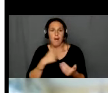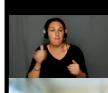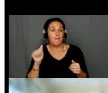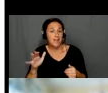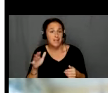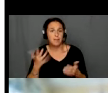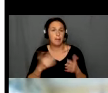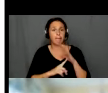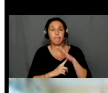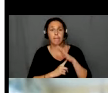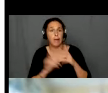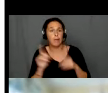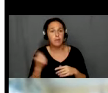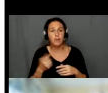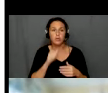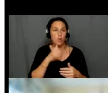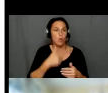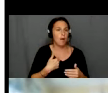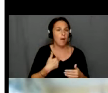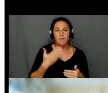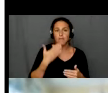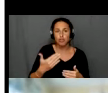good placement of fans to keep